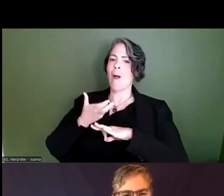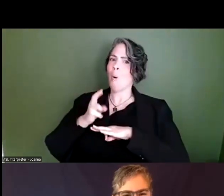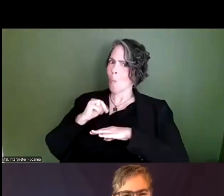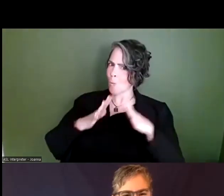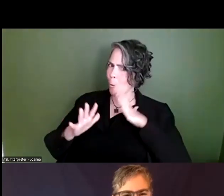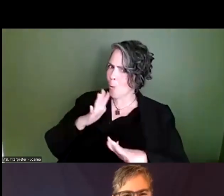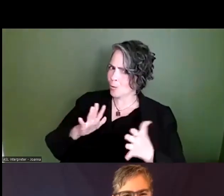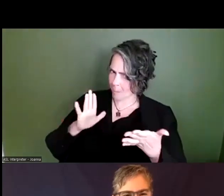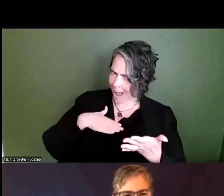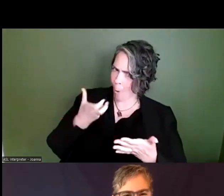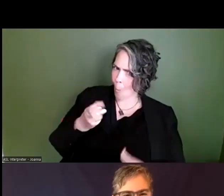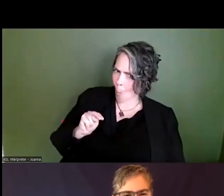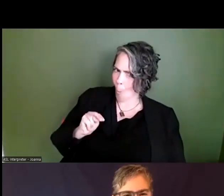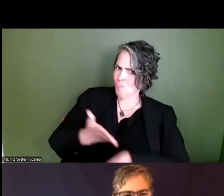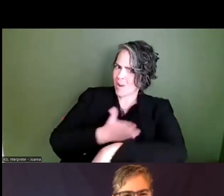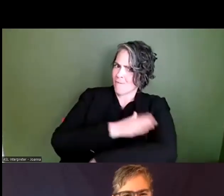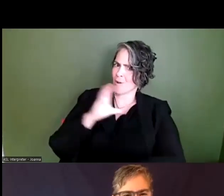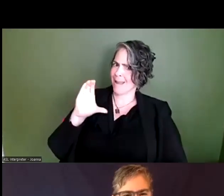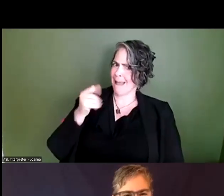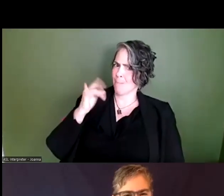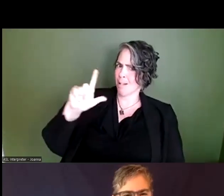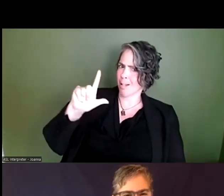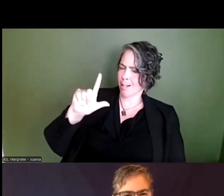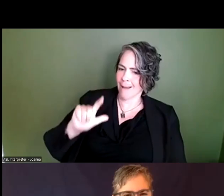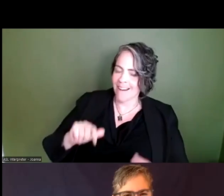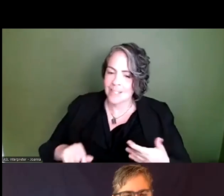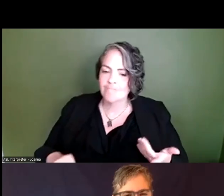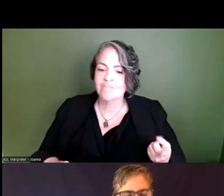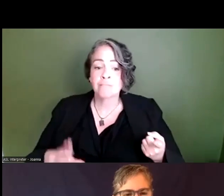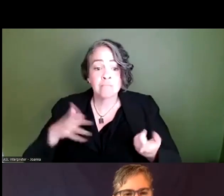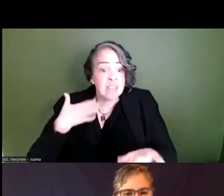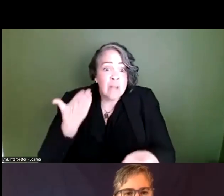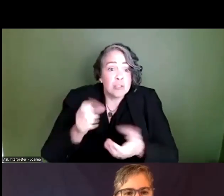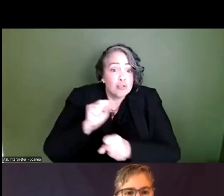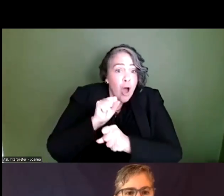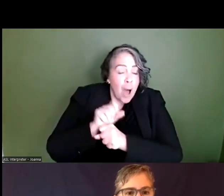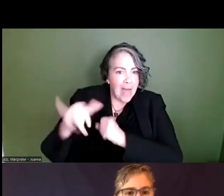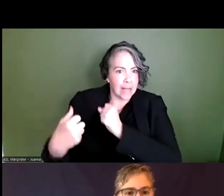anyways, it can be a job. It can be the people we know in the community. It can be a gym membership,